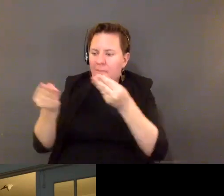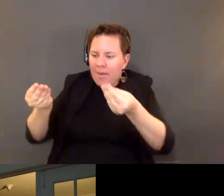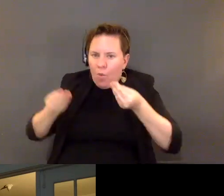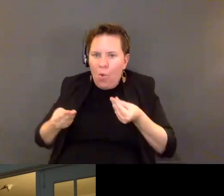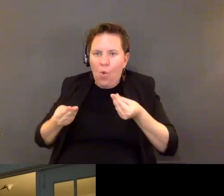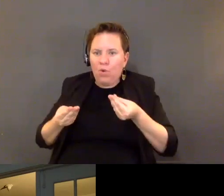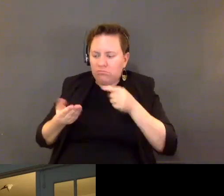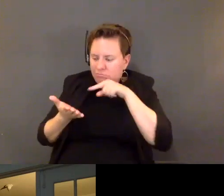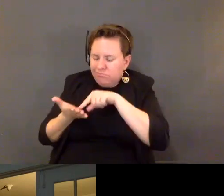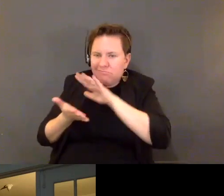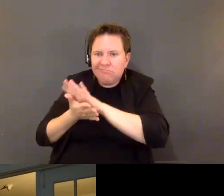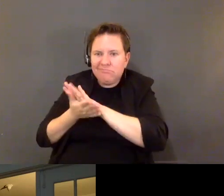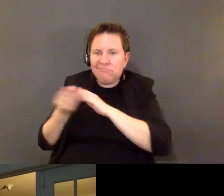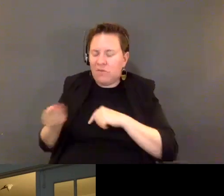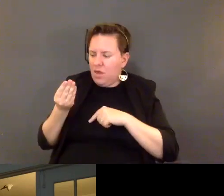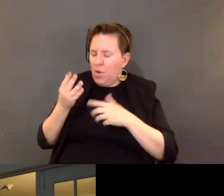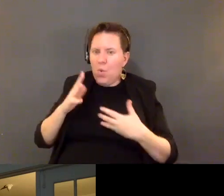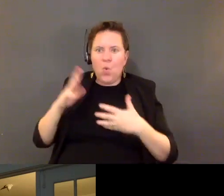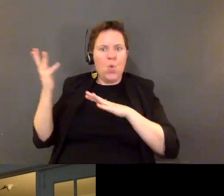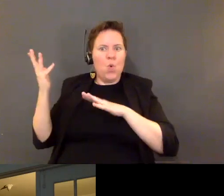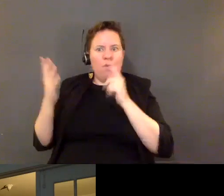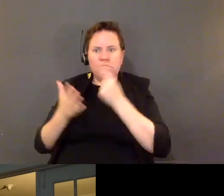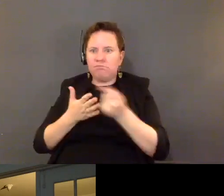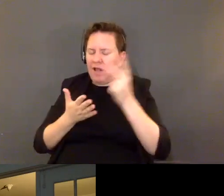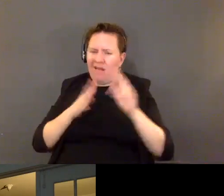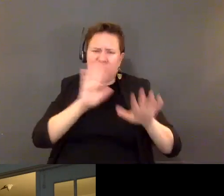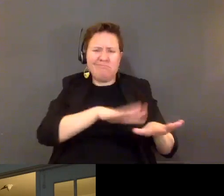it just threw me for weeks and weeks i had them all over the house i was photographing